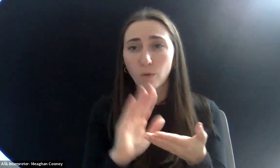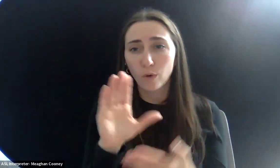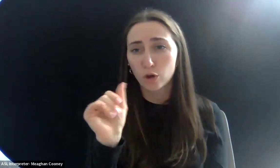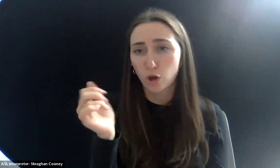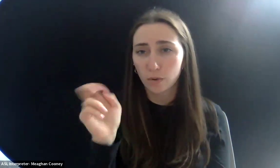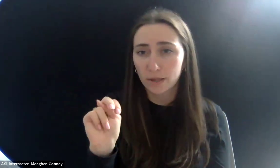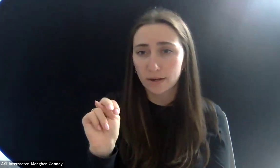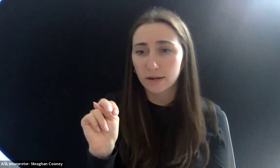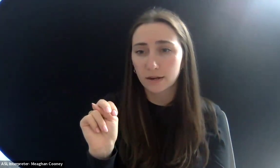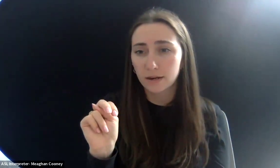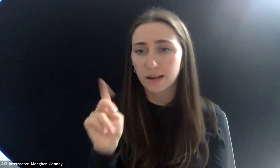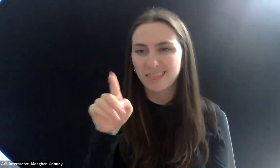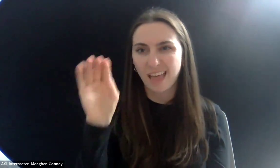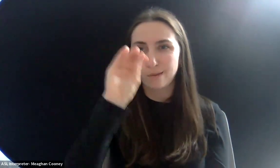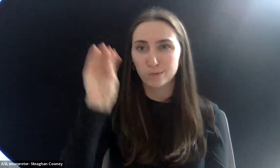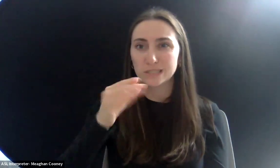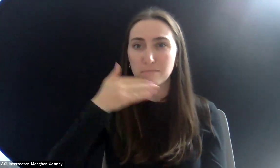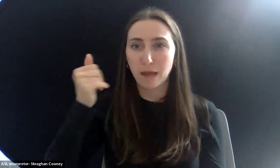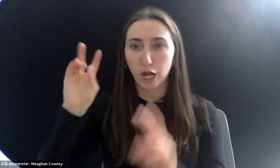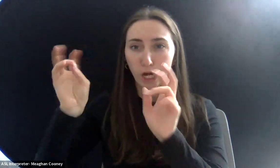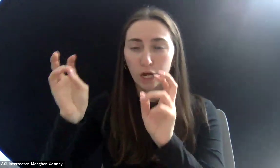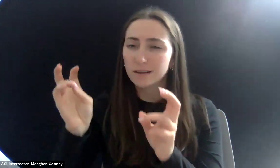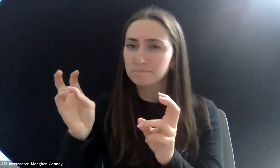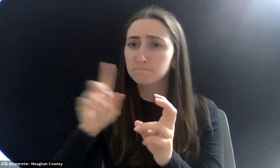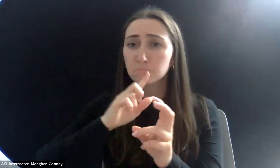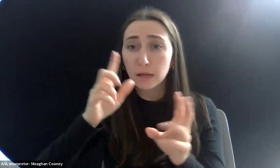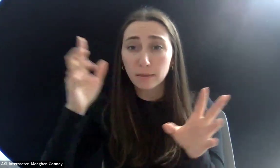So the percent better, for example, doesn't really capture